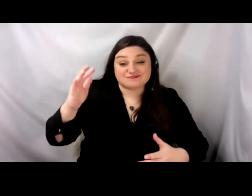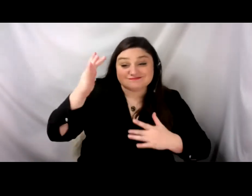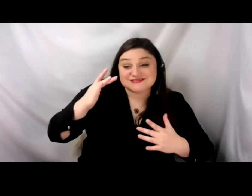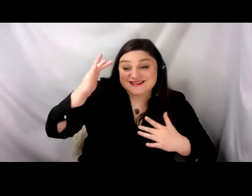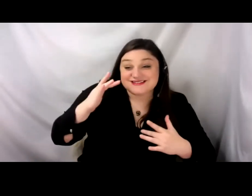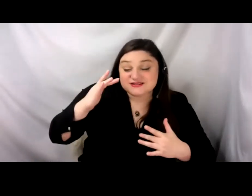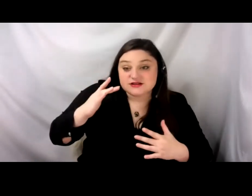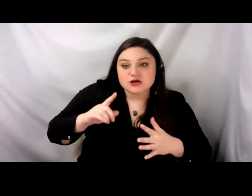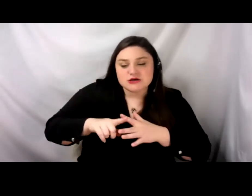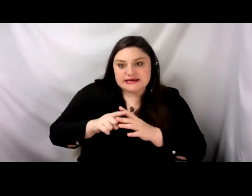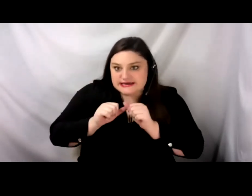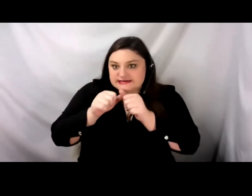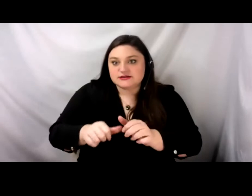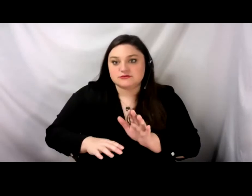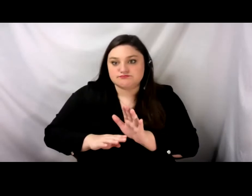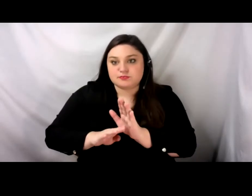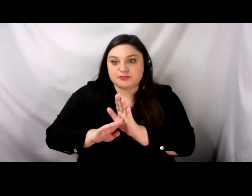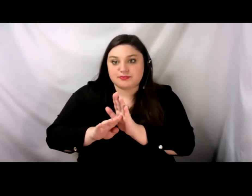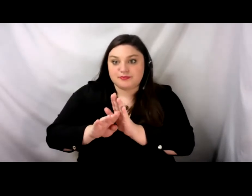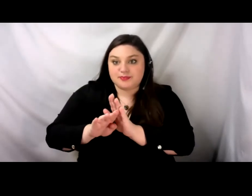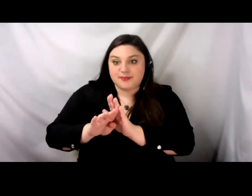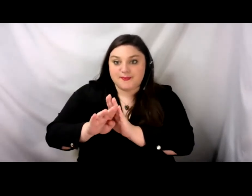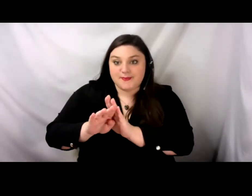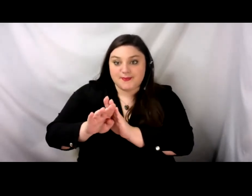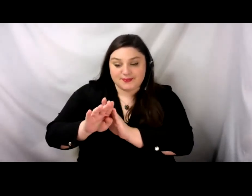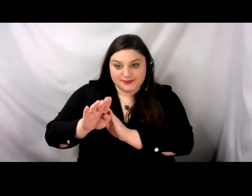The strategy that was put together by the